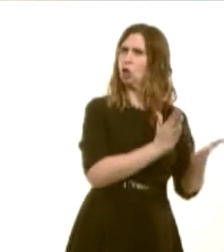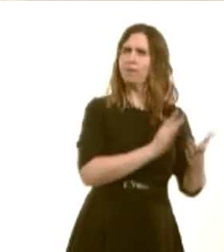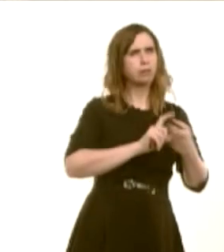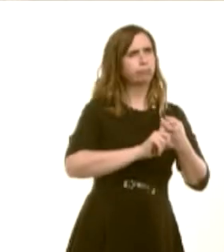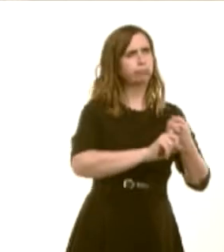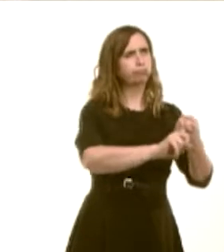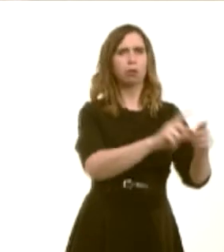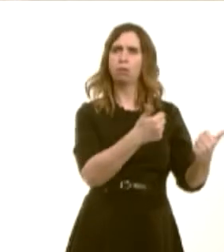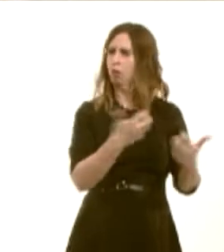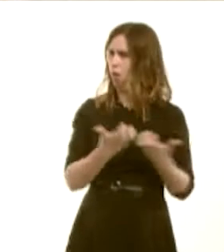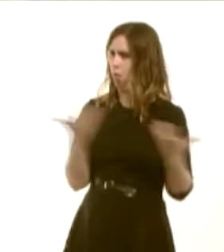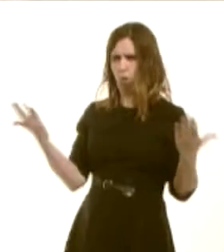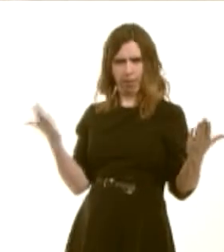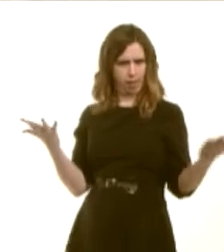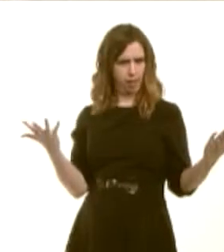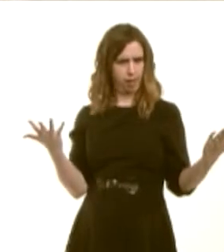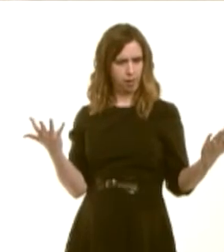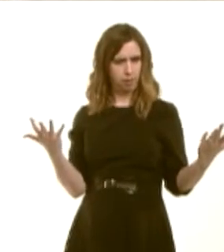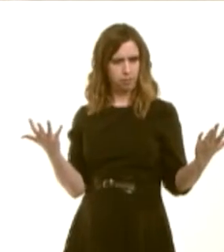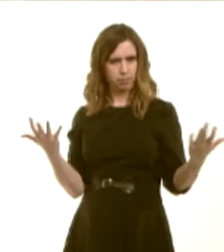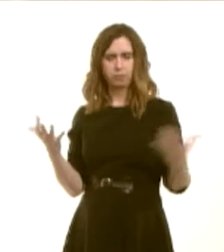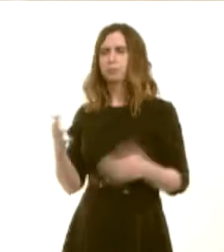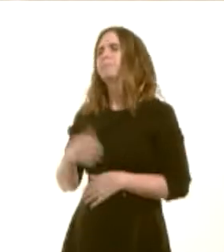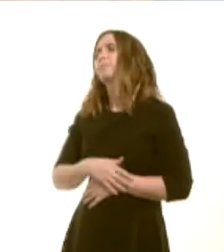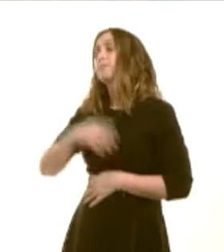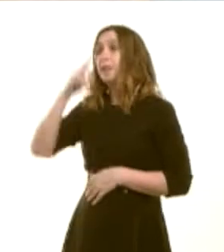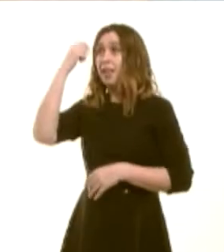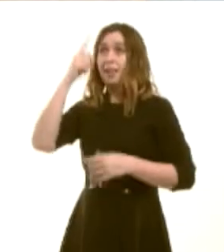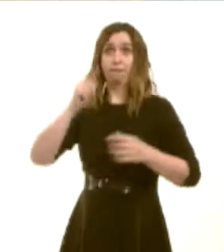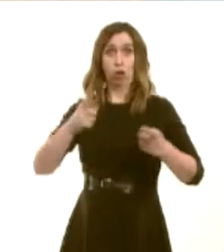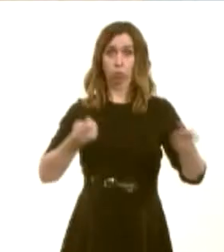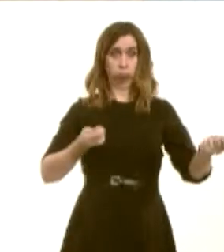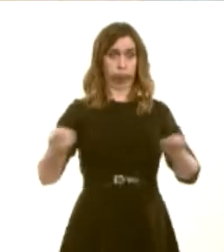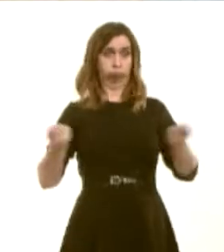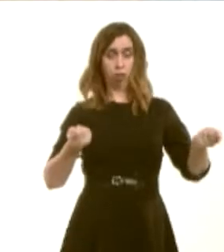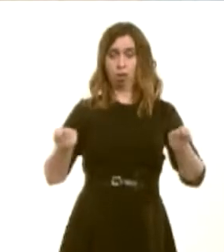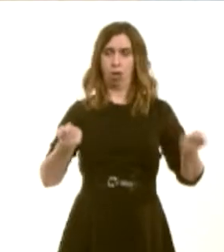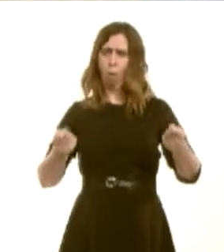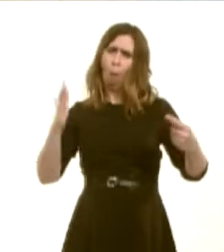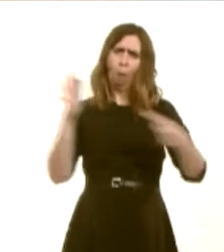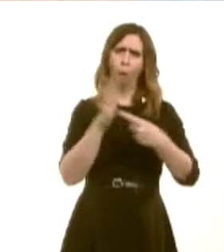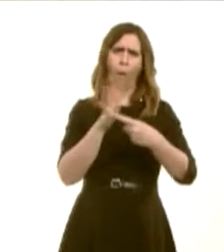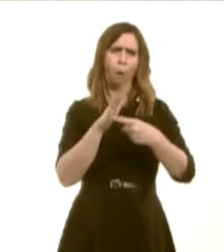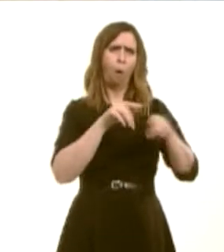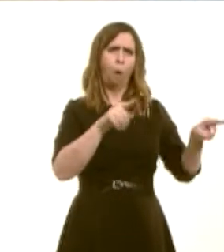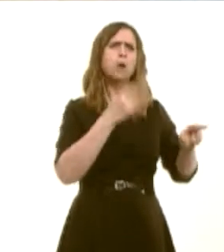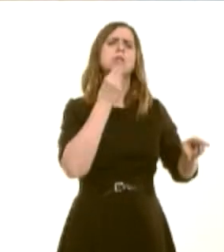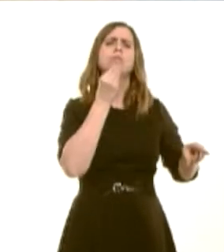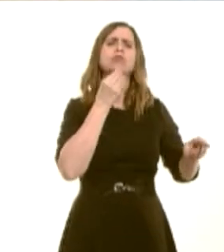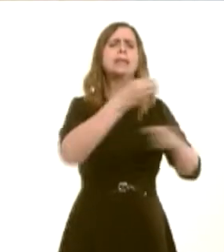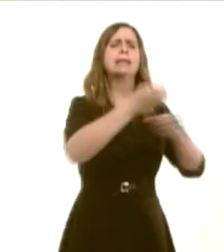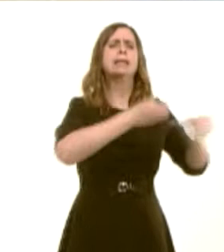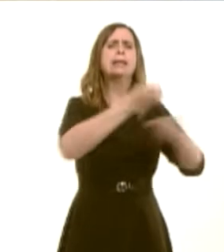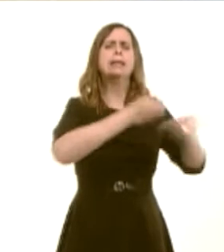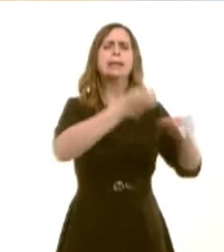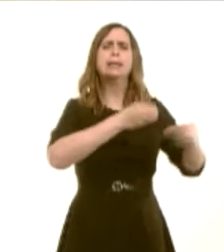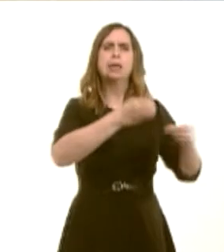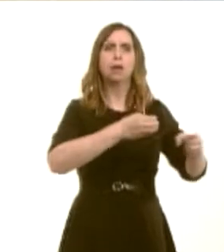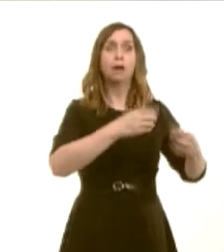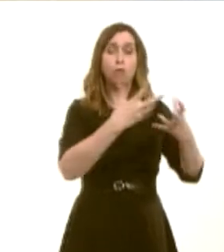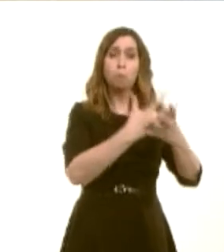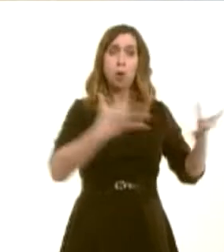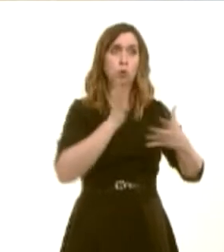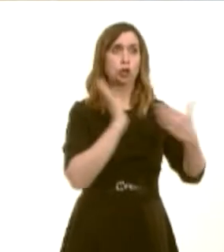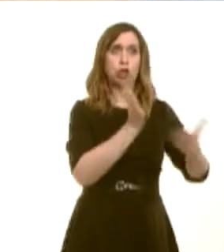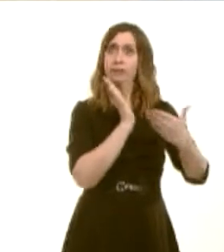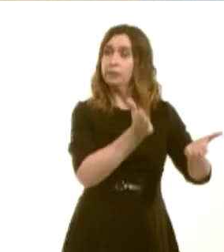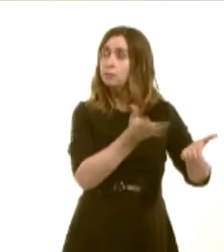Carwyn Jones: Any service that relies on non-permanent staff to deliver the majority of its services